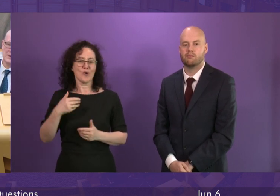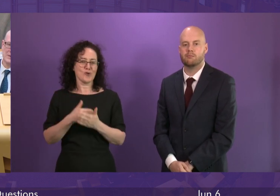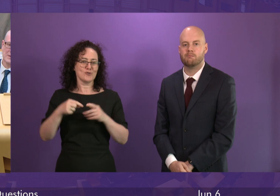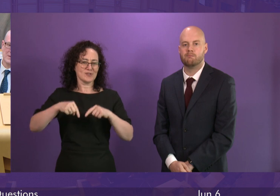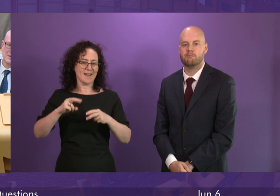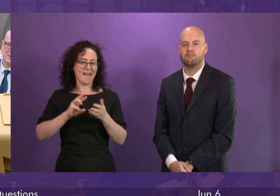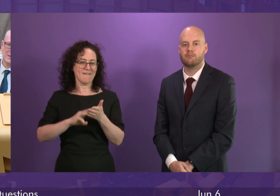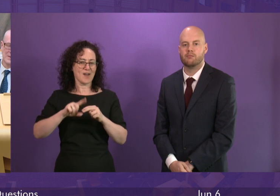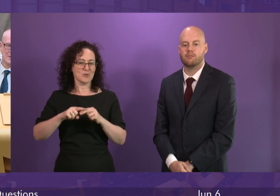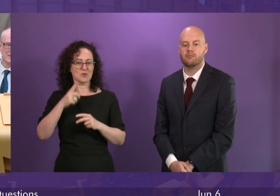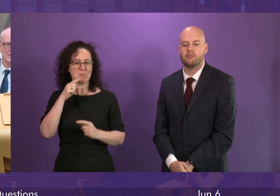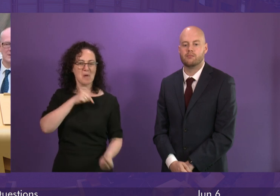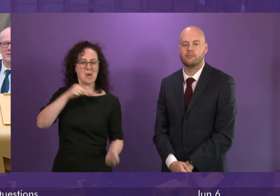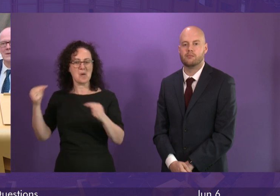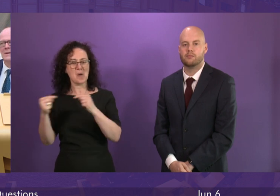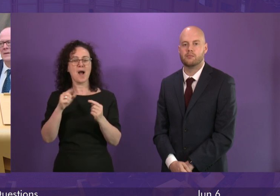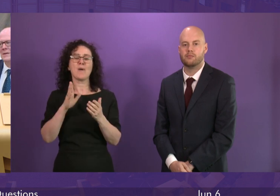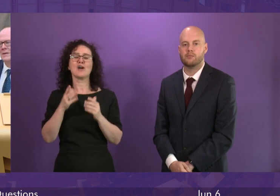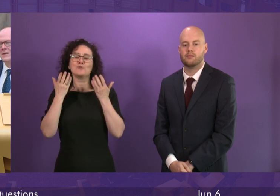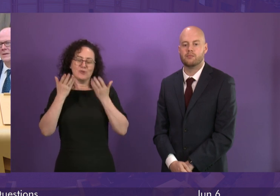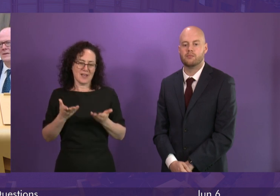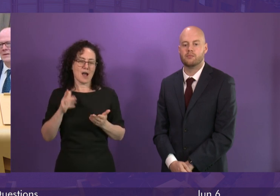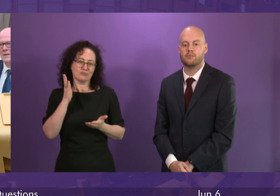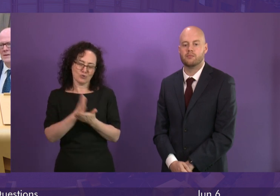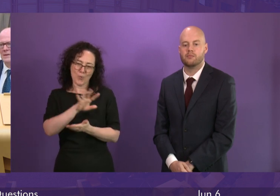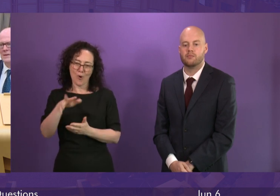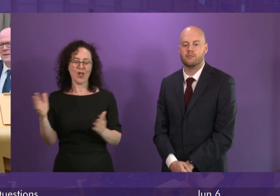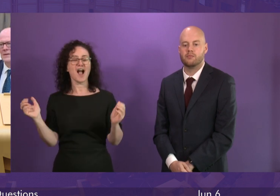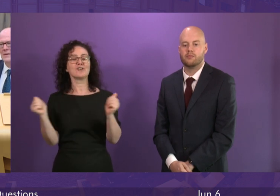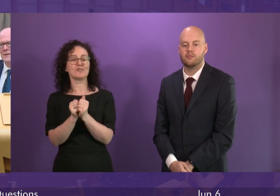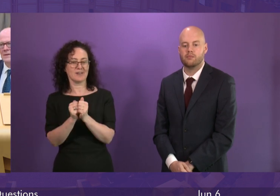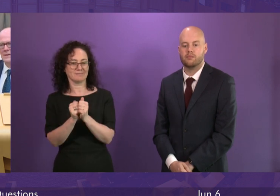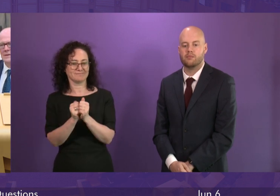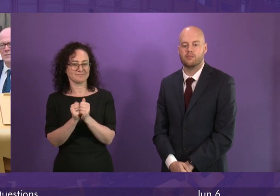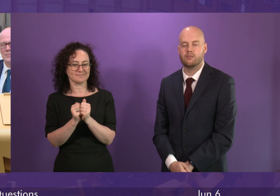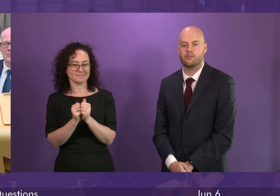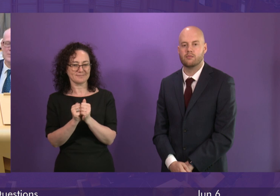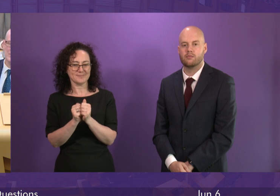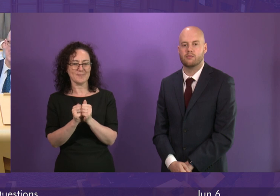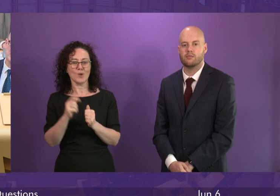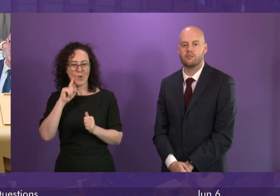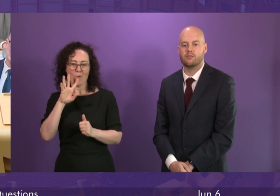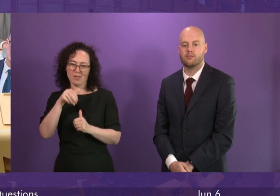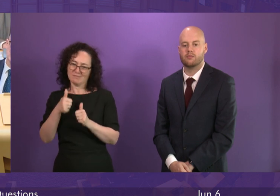this one with a moment of unity. We are all rooting for the women’s team on Sunday.